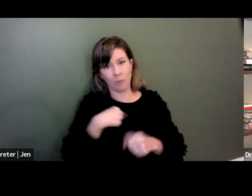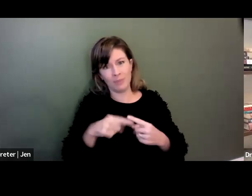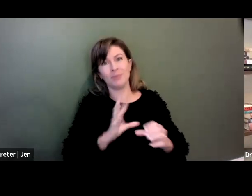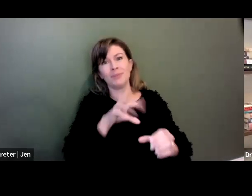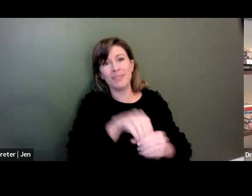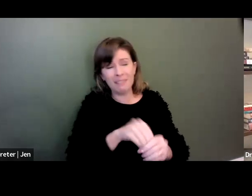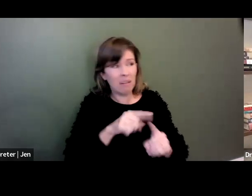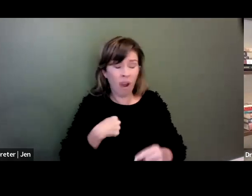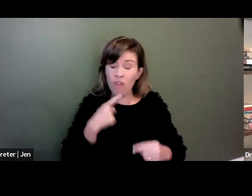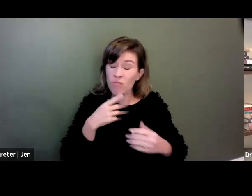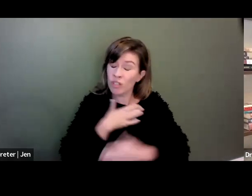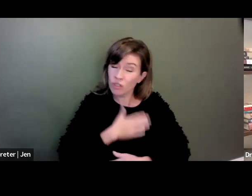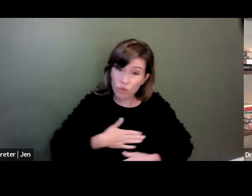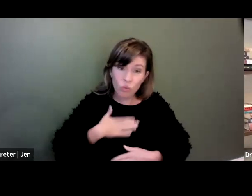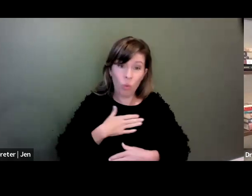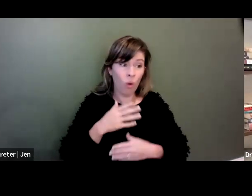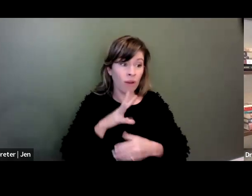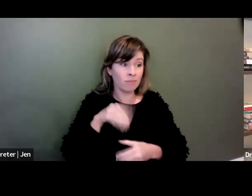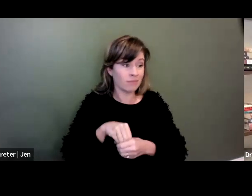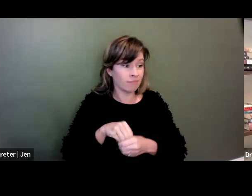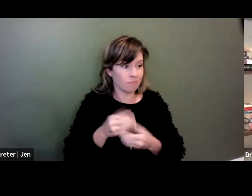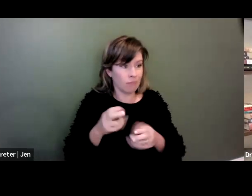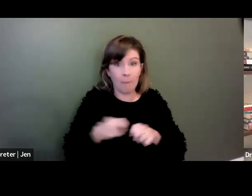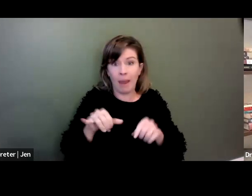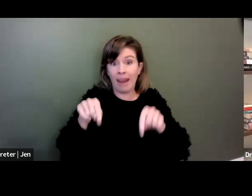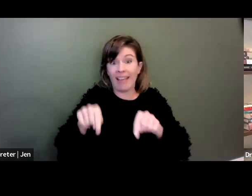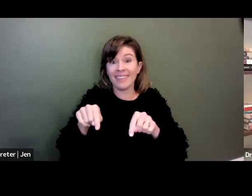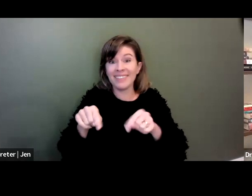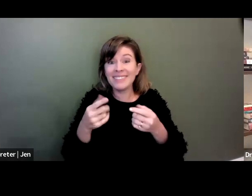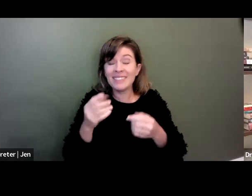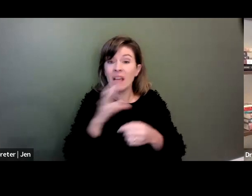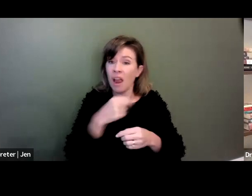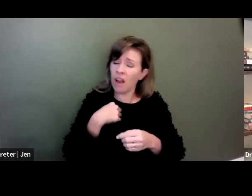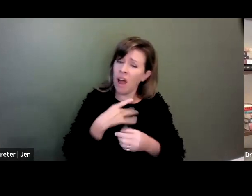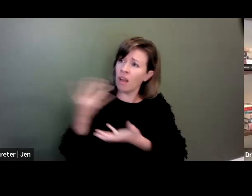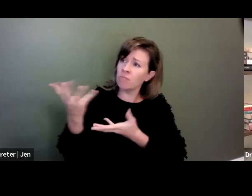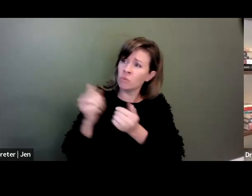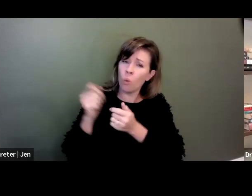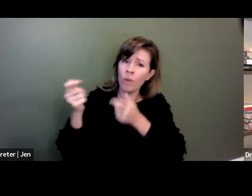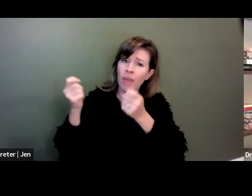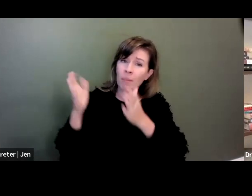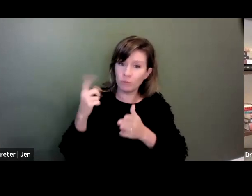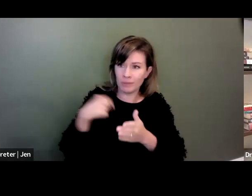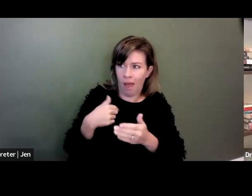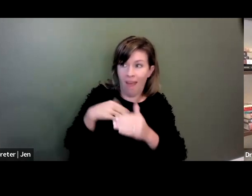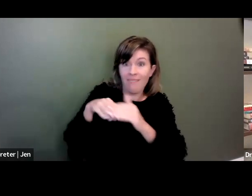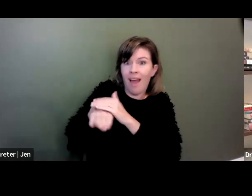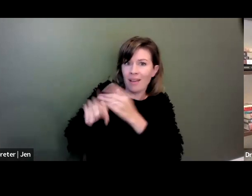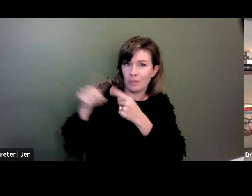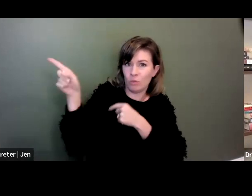panels like this but also talking to administrators as well because I have access to them. And so I feel like it's